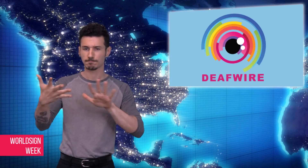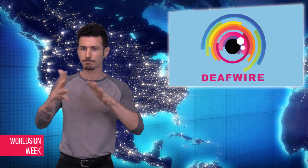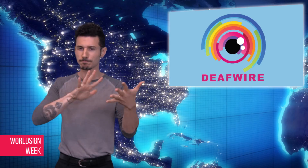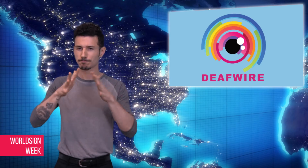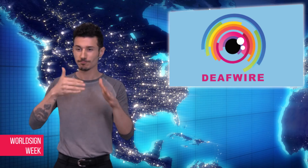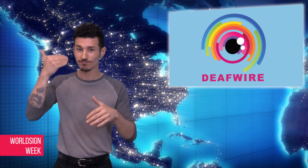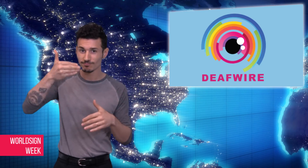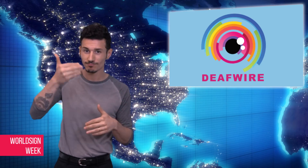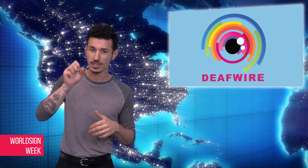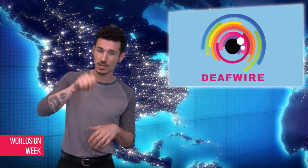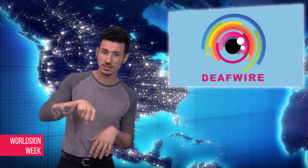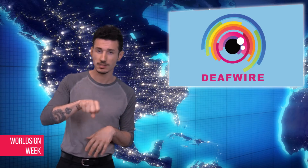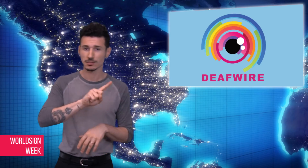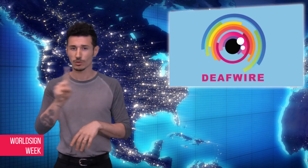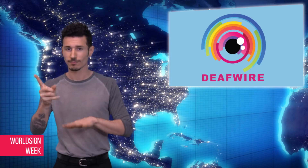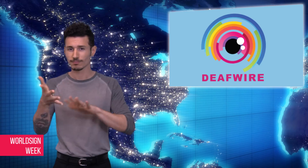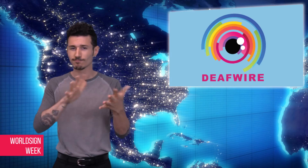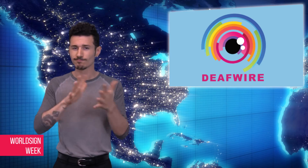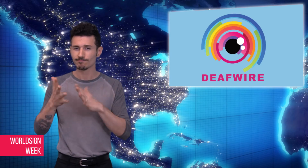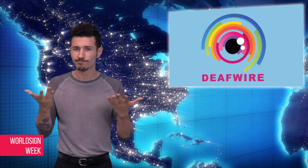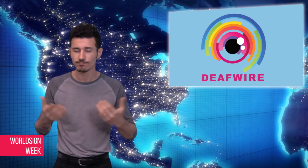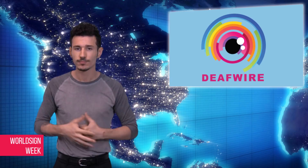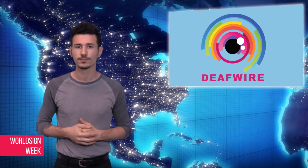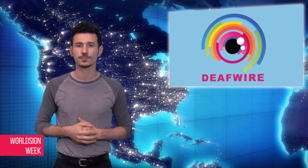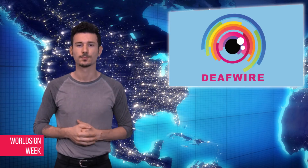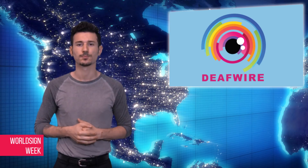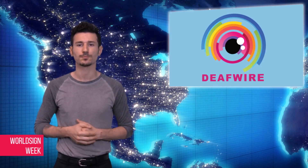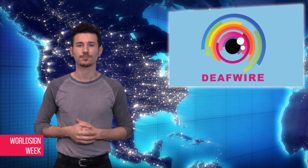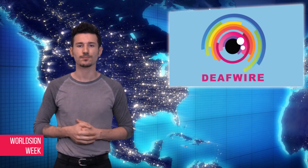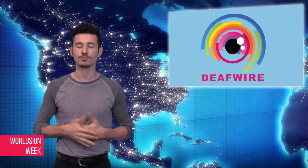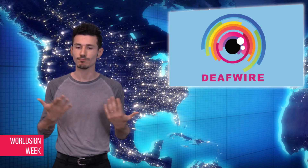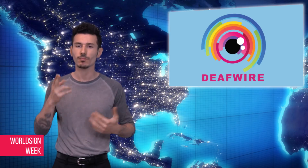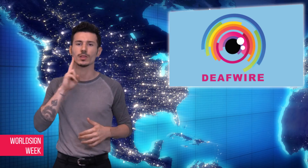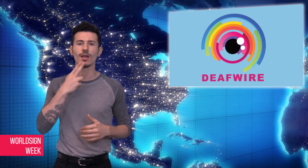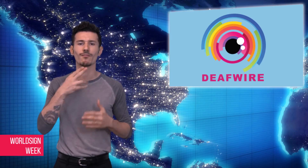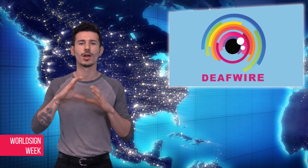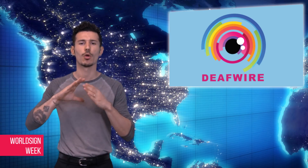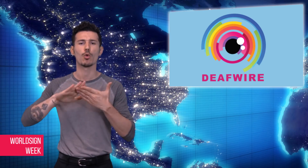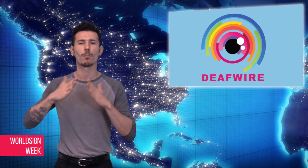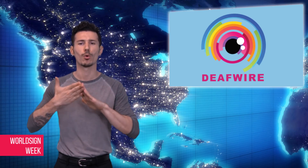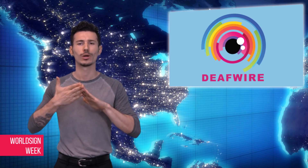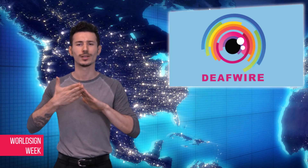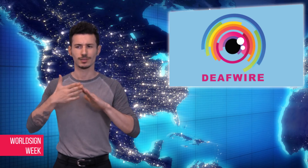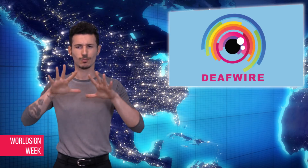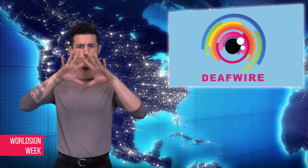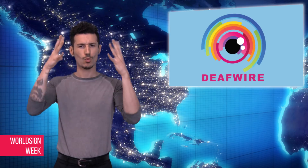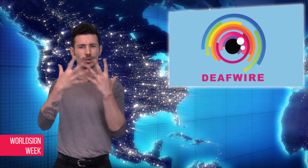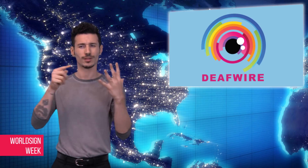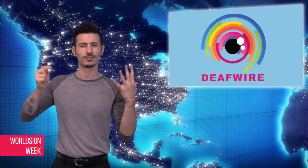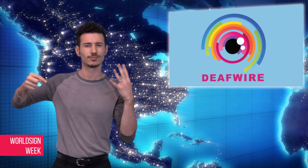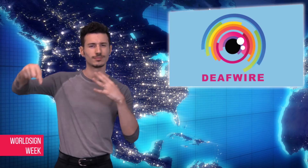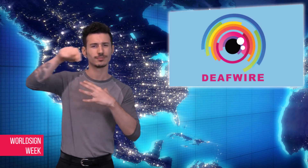include. Deaf Communities across the world need to unite on what an ideal